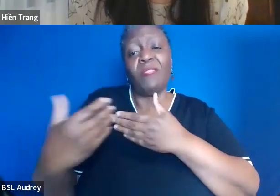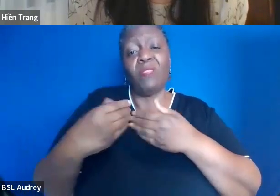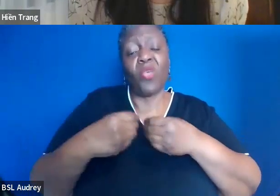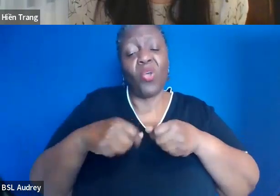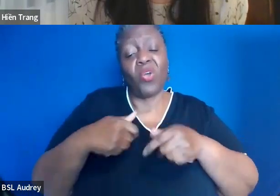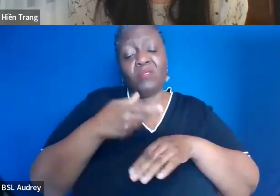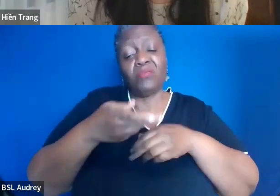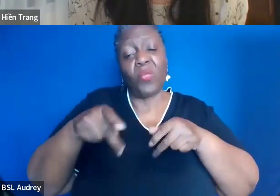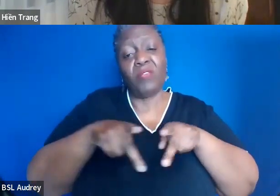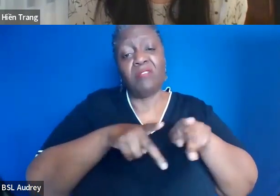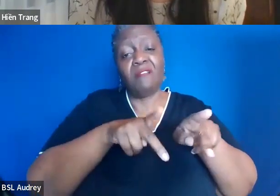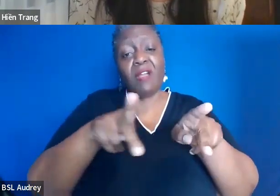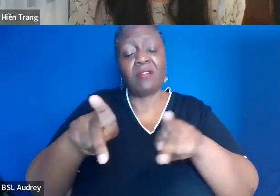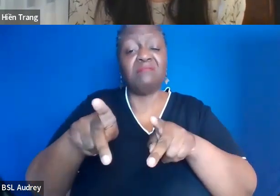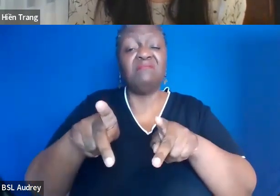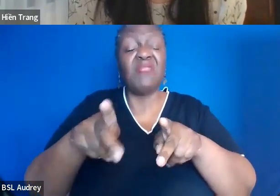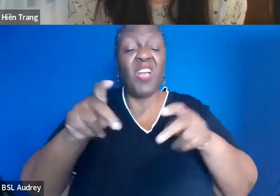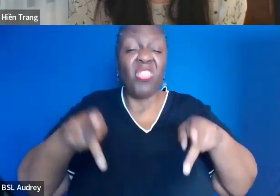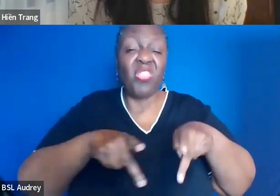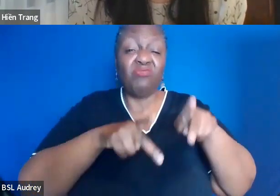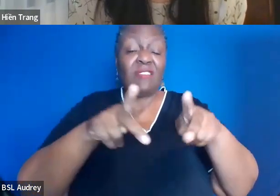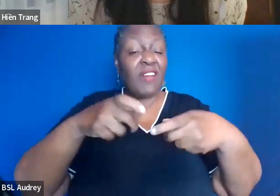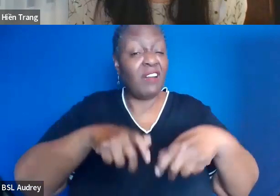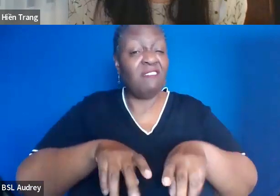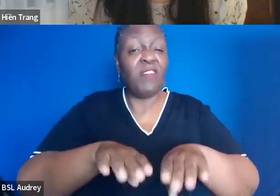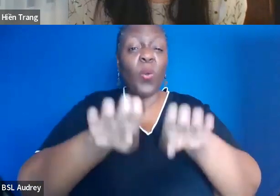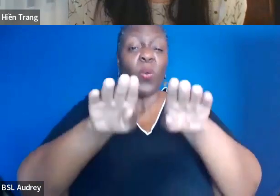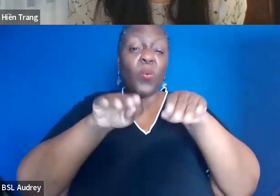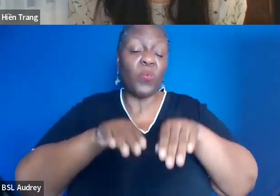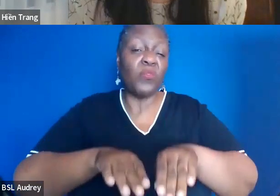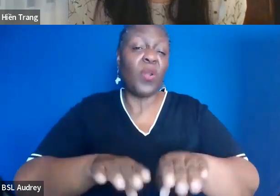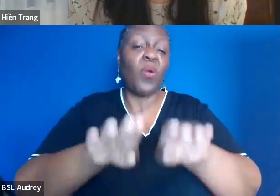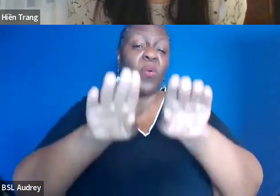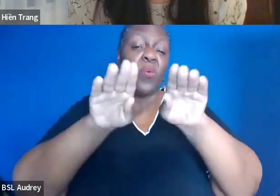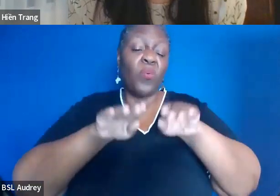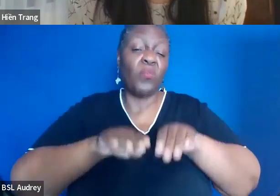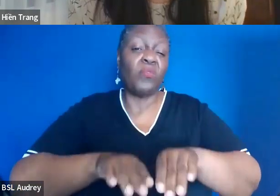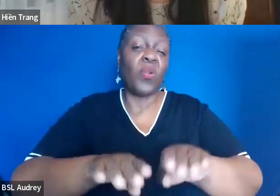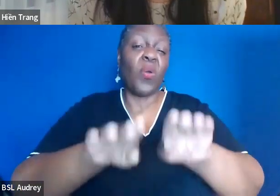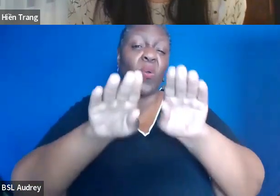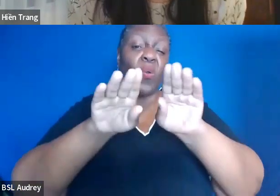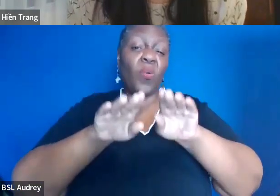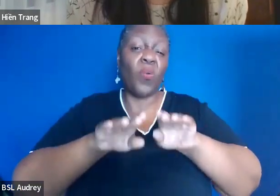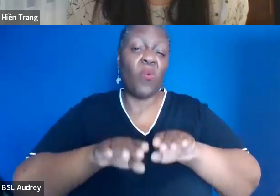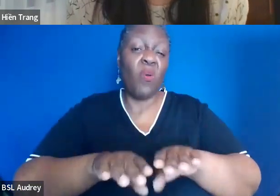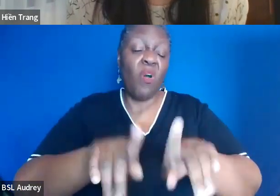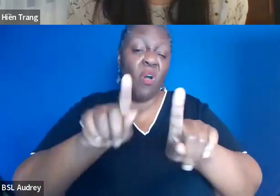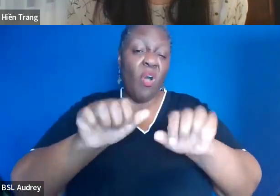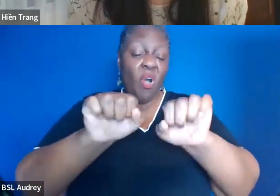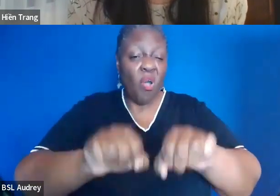The river replaced itself again and again Her paddles became worn, as did her heart